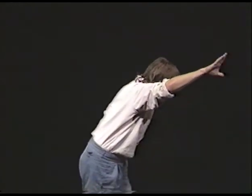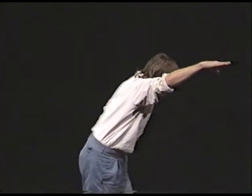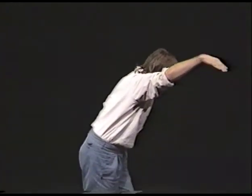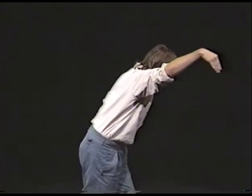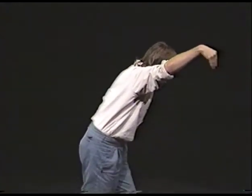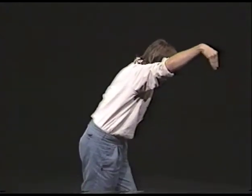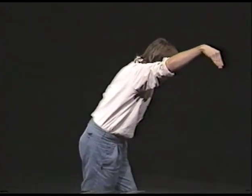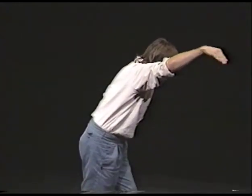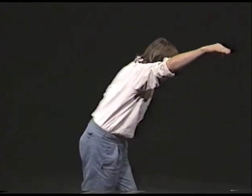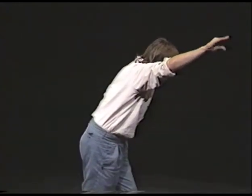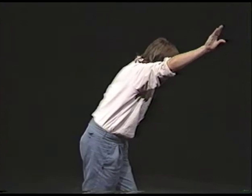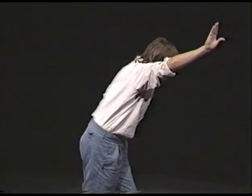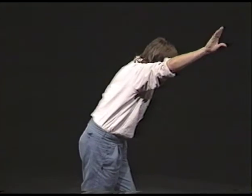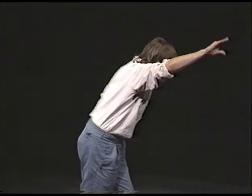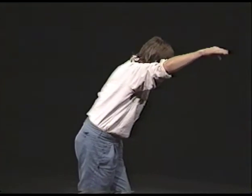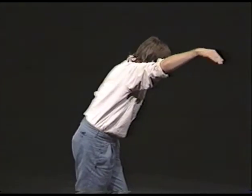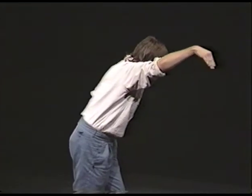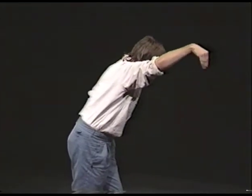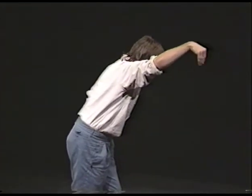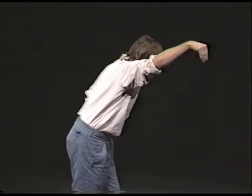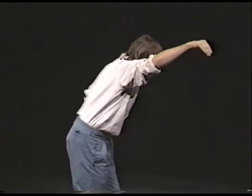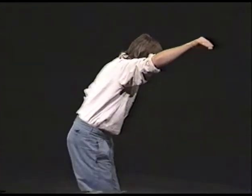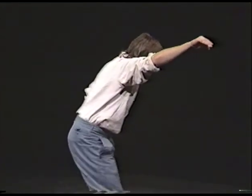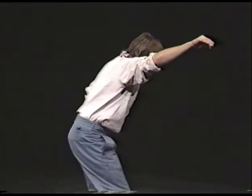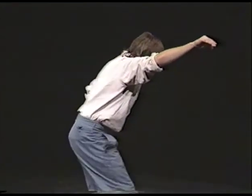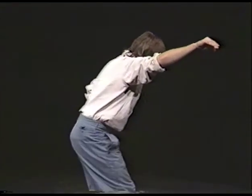[BELL RINGING]